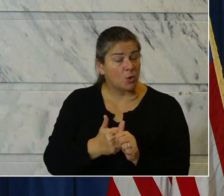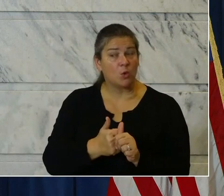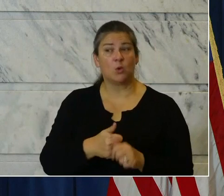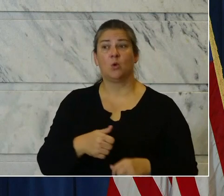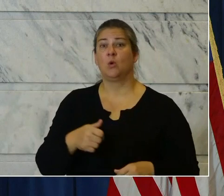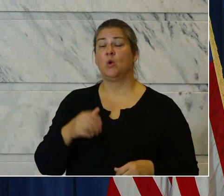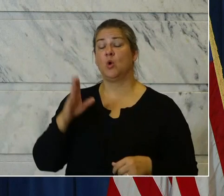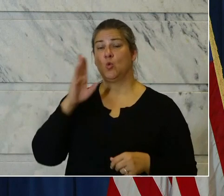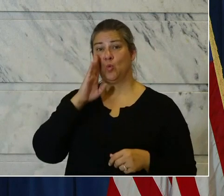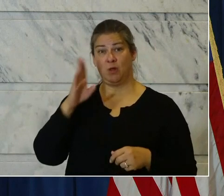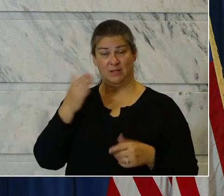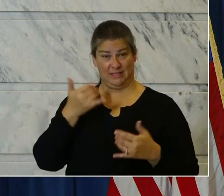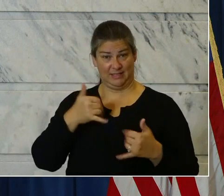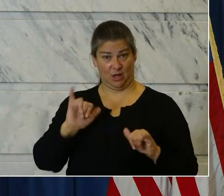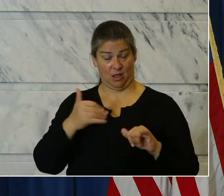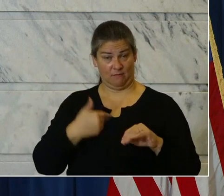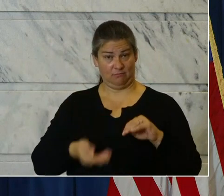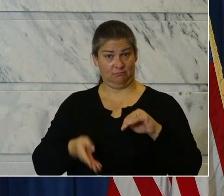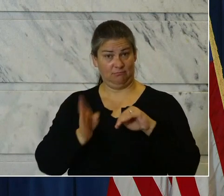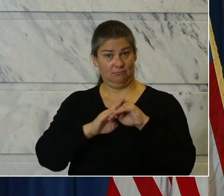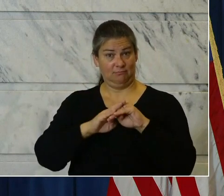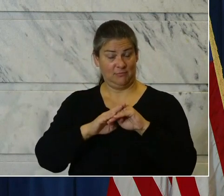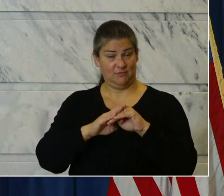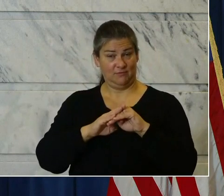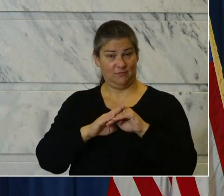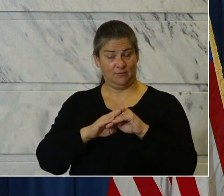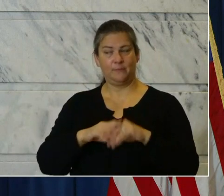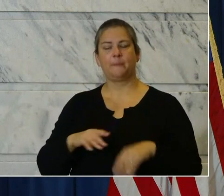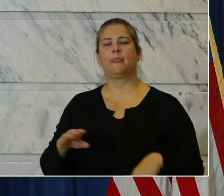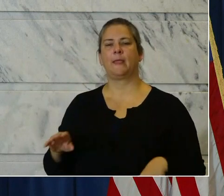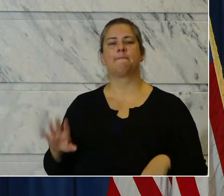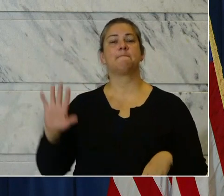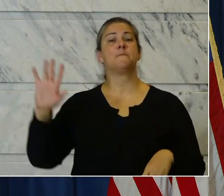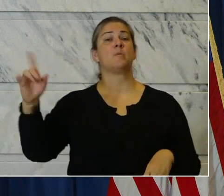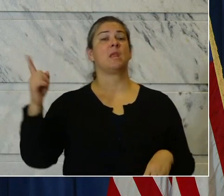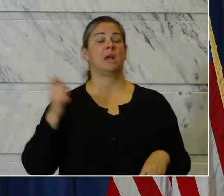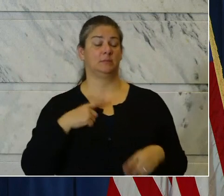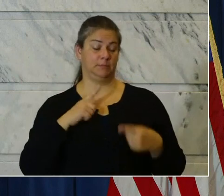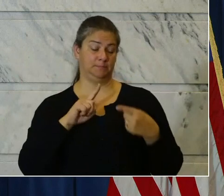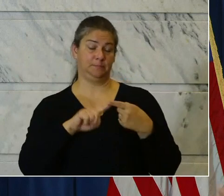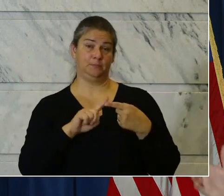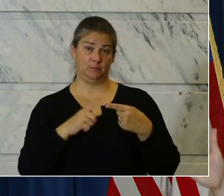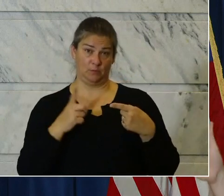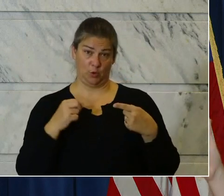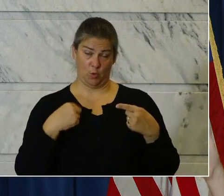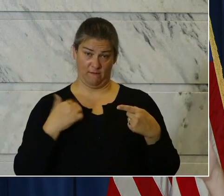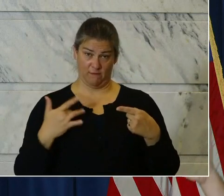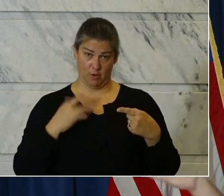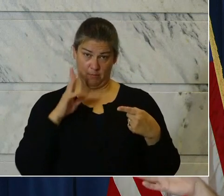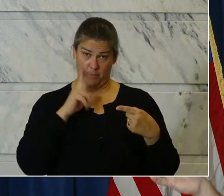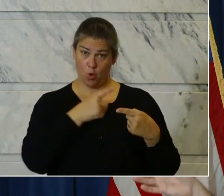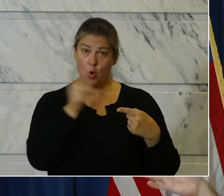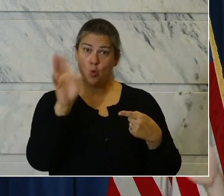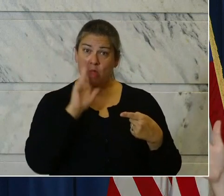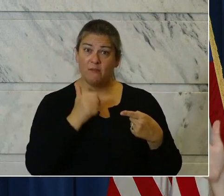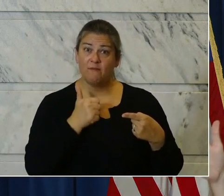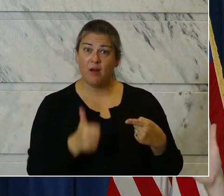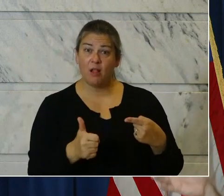GUIDELINE. ACTIVE AND HOW